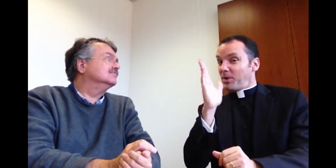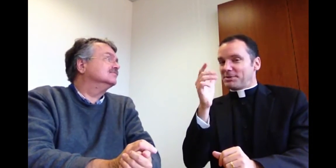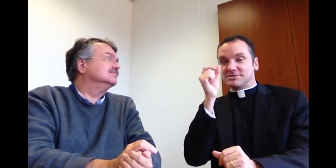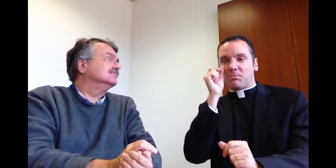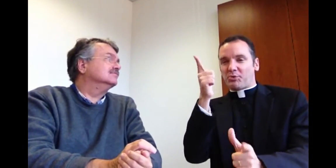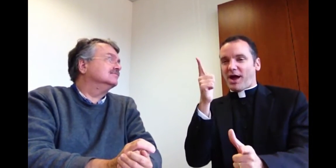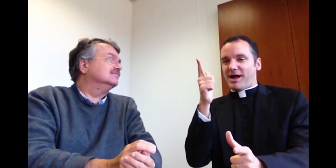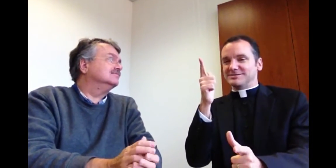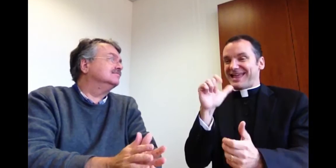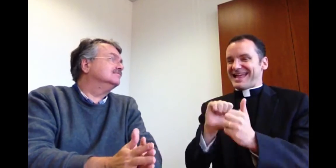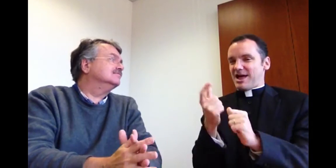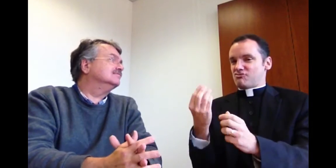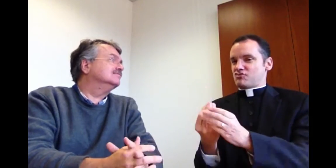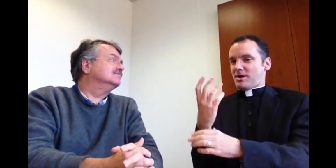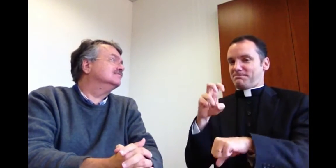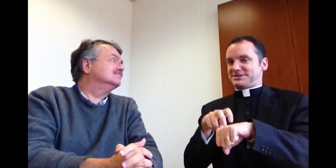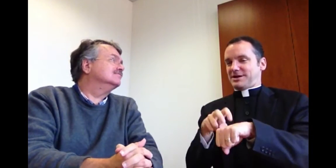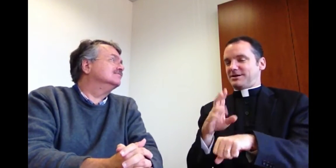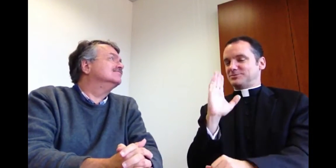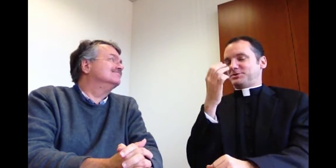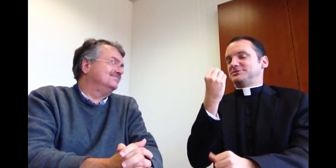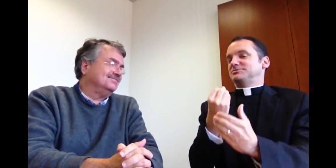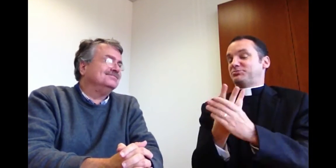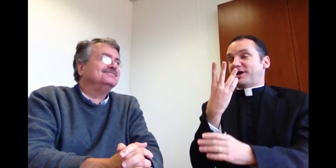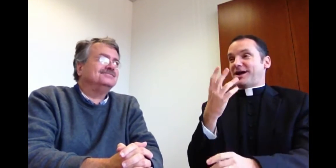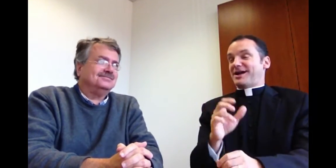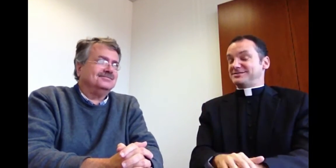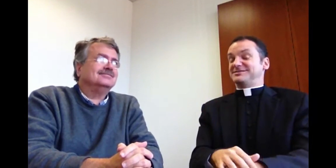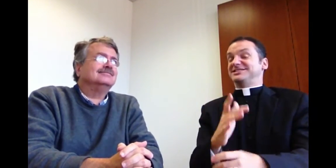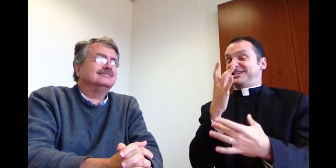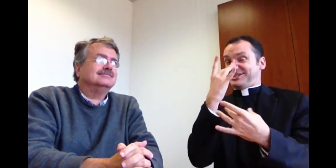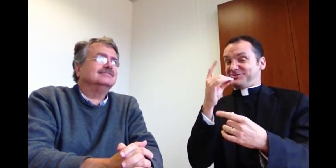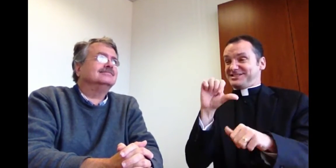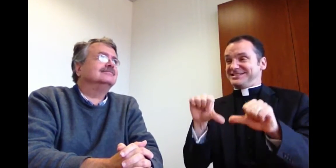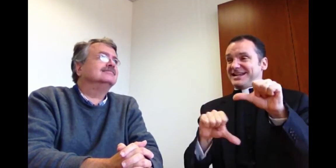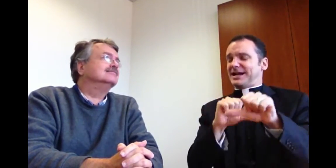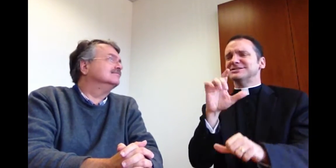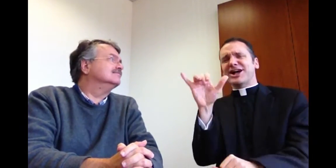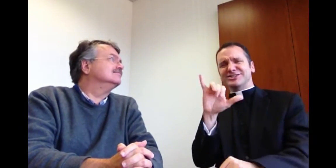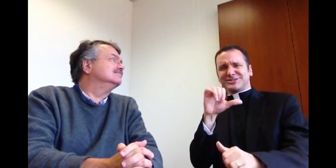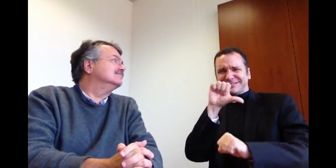You all will be surprised at how he grew potatoes. That was indeed an interesting science.